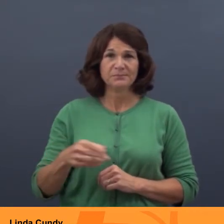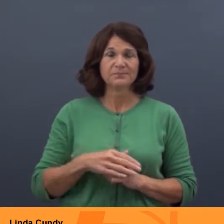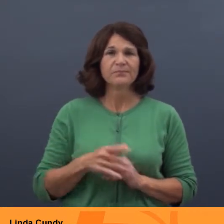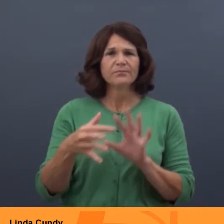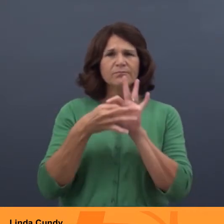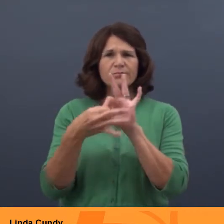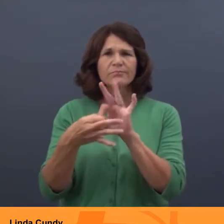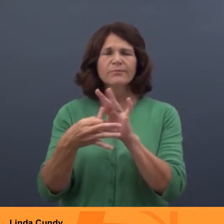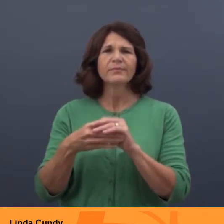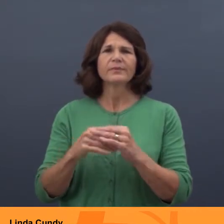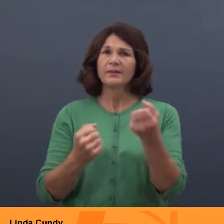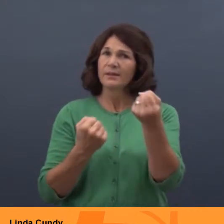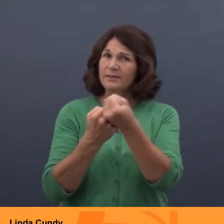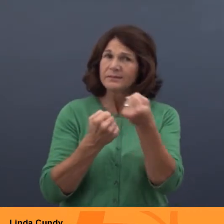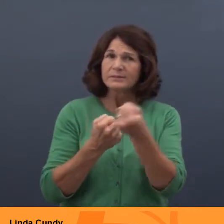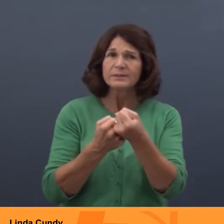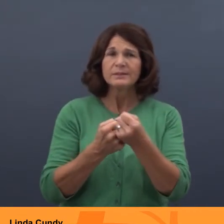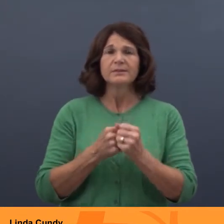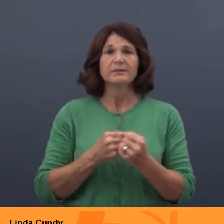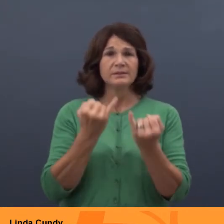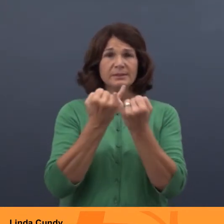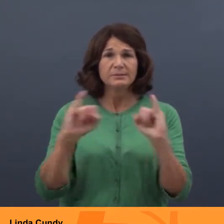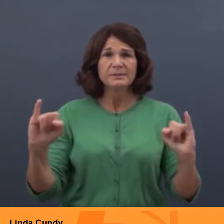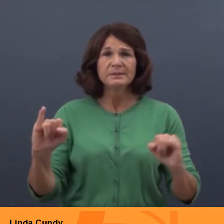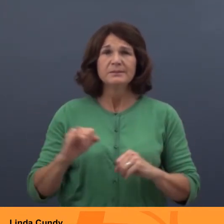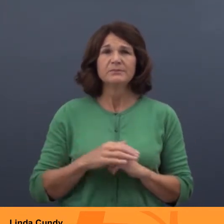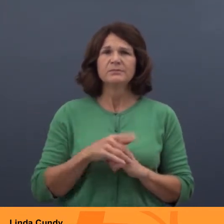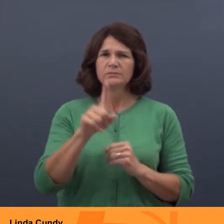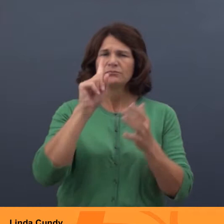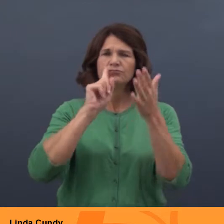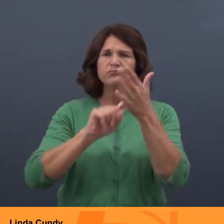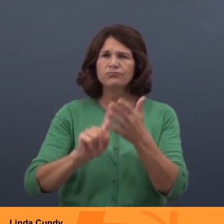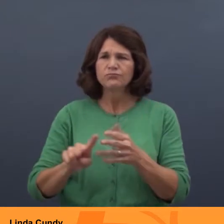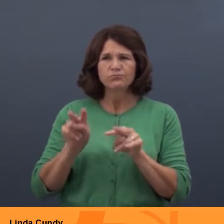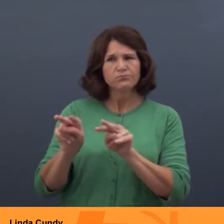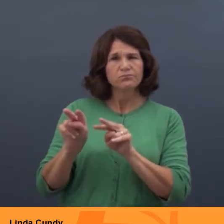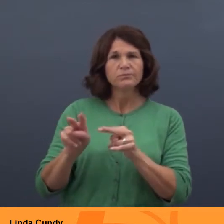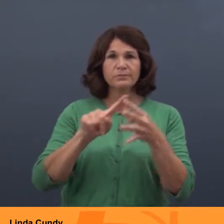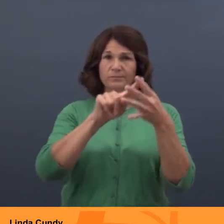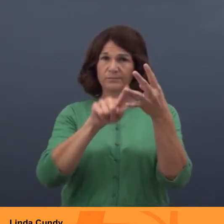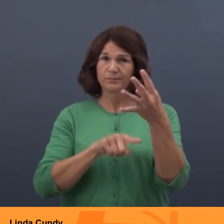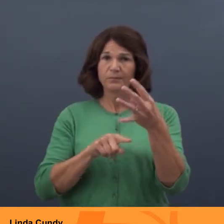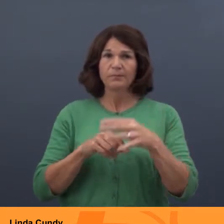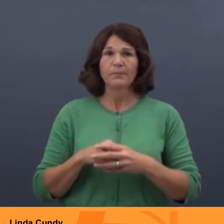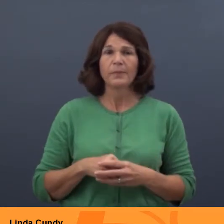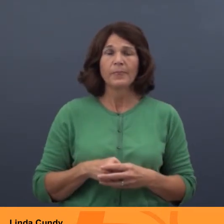to advocacy and independence there are some things that you can look out for.